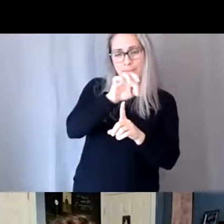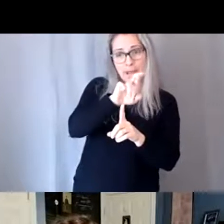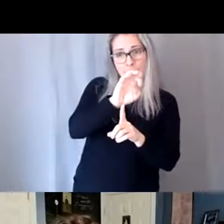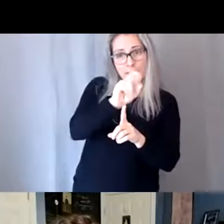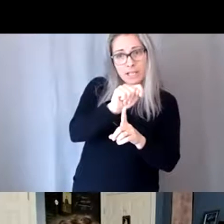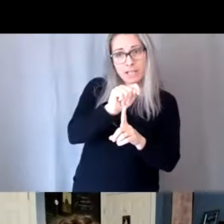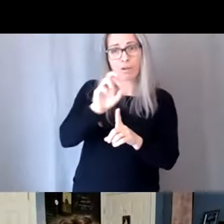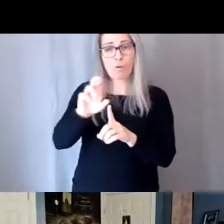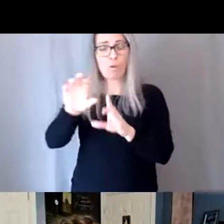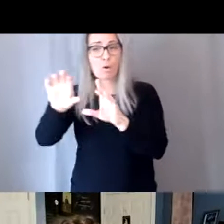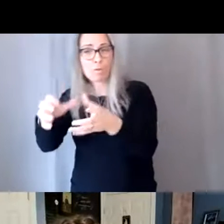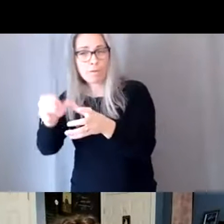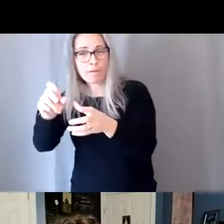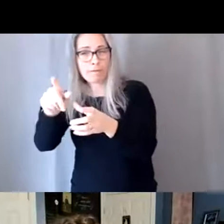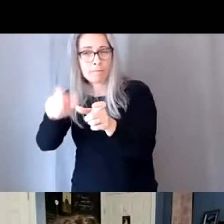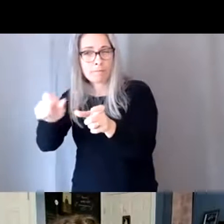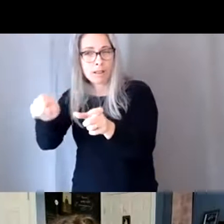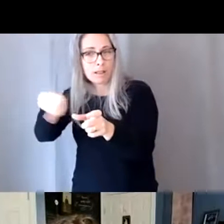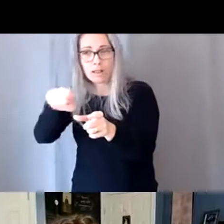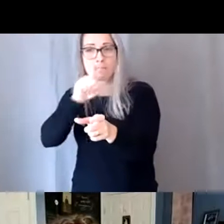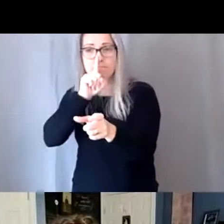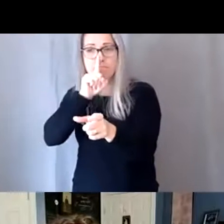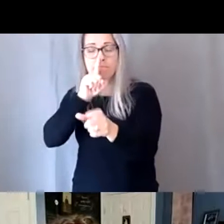the sort of default assumption seems to be